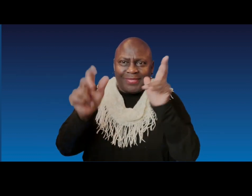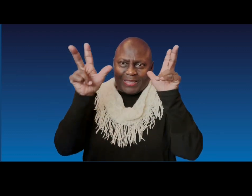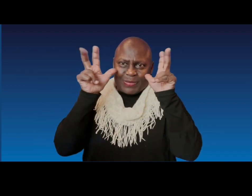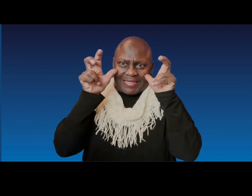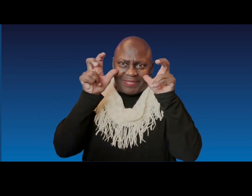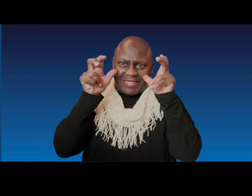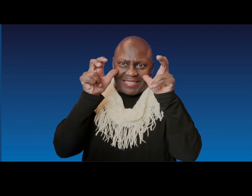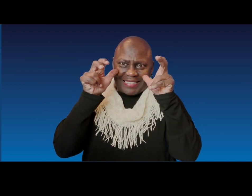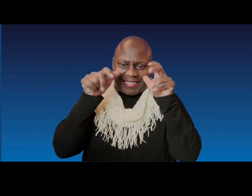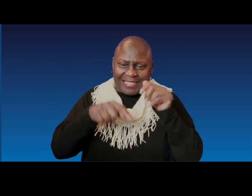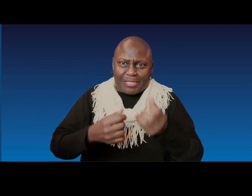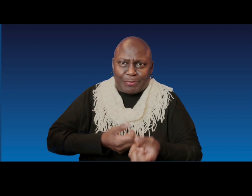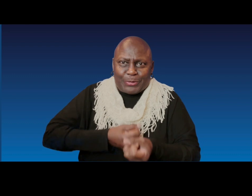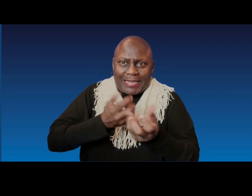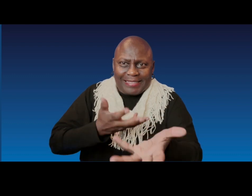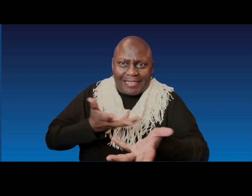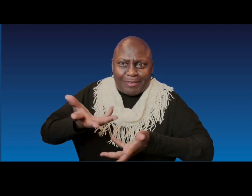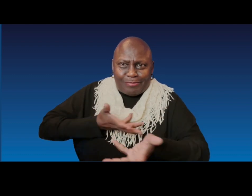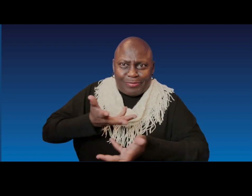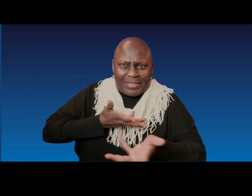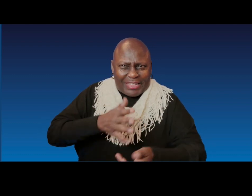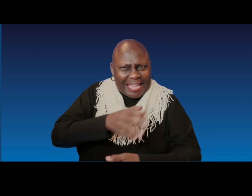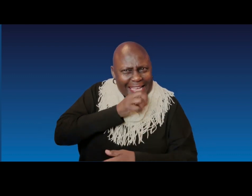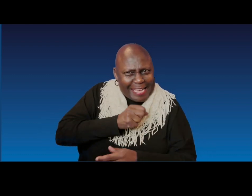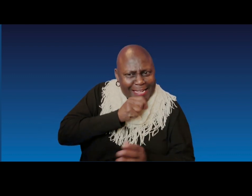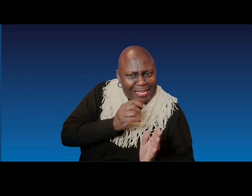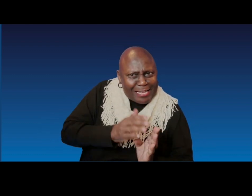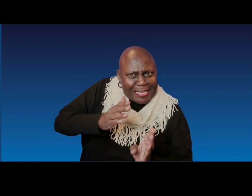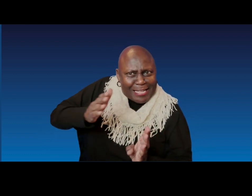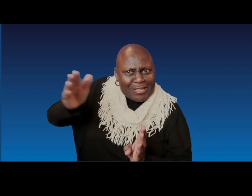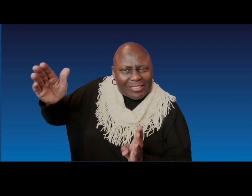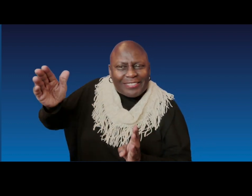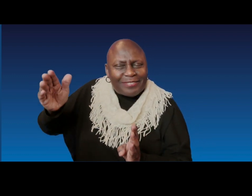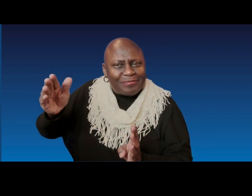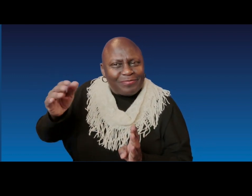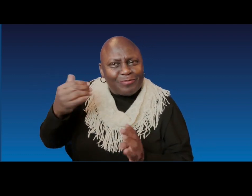But the challenge is that these resources require receptive and expressive language skills,